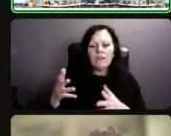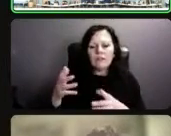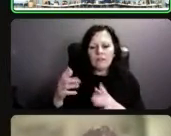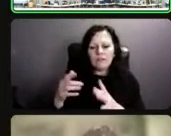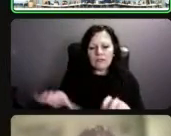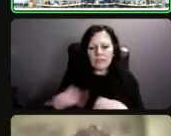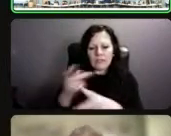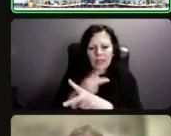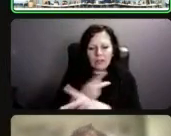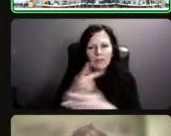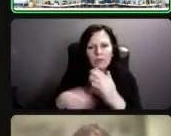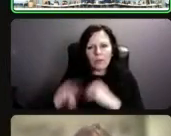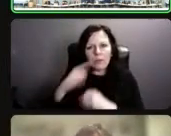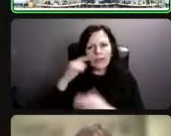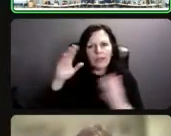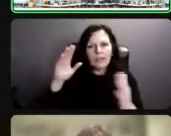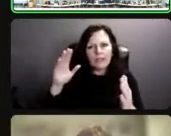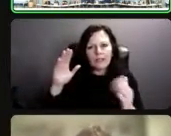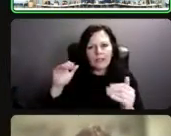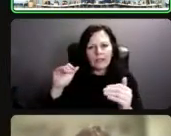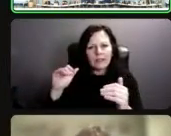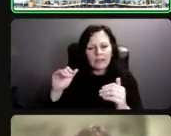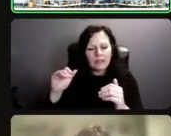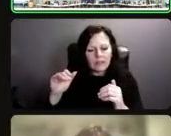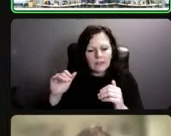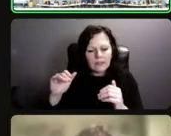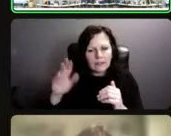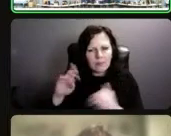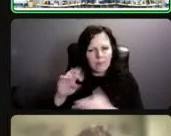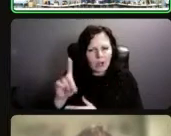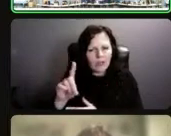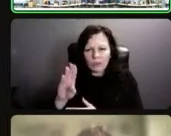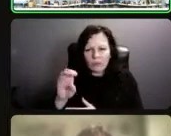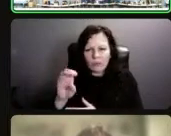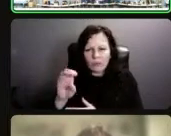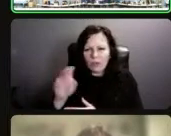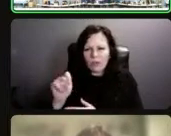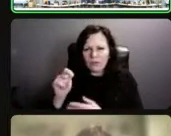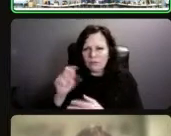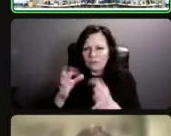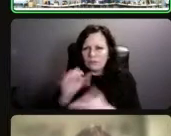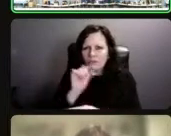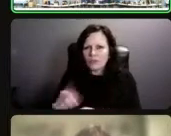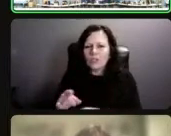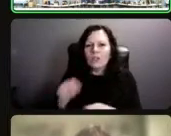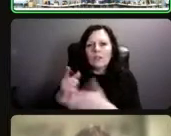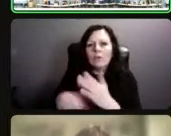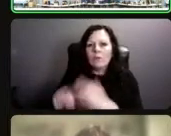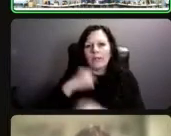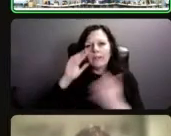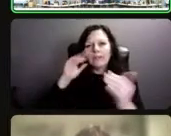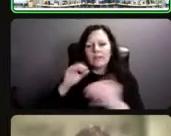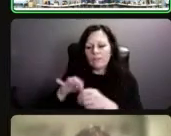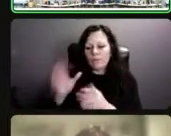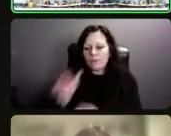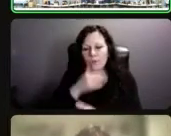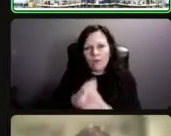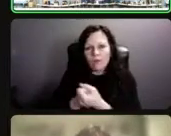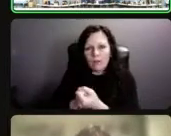POINT WHERE IT JUST LIKE IT WAS FOR THE LOVE FOR THE BOND. WELL, WE MADE A CALCULATION OF WHAT WE THOUGHT WOULD BE